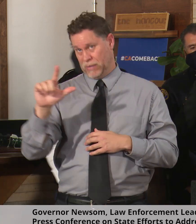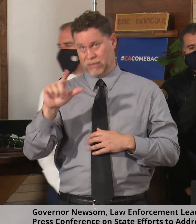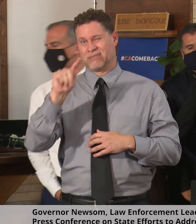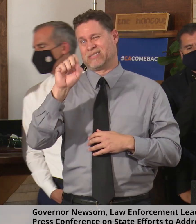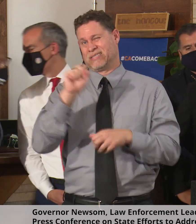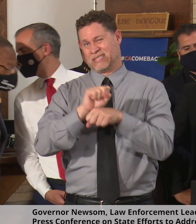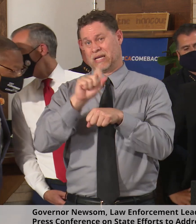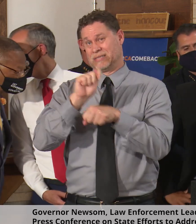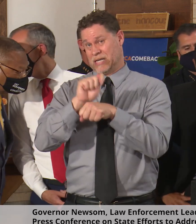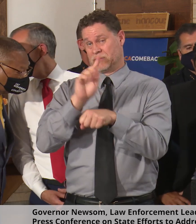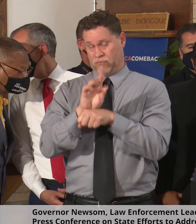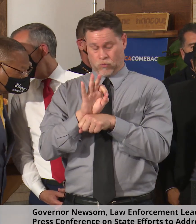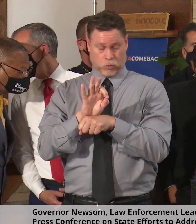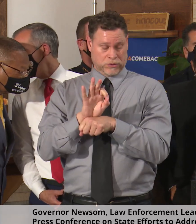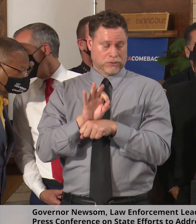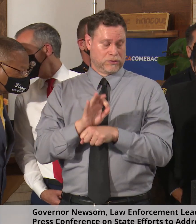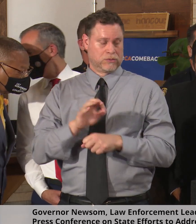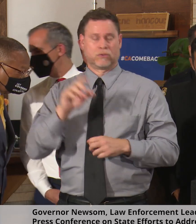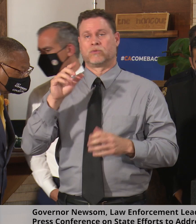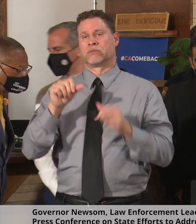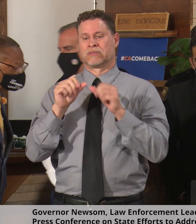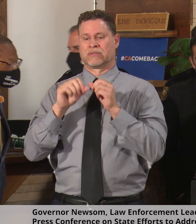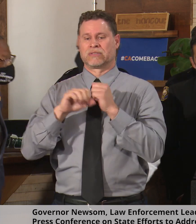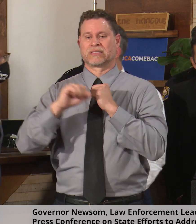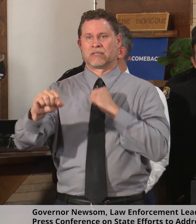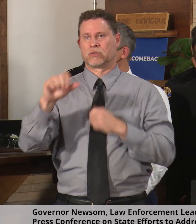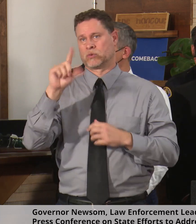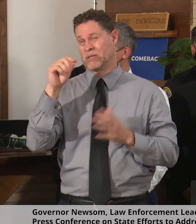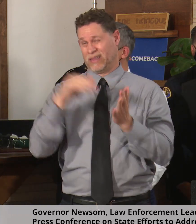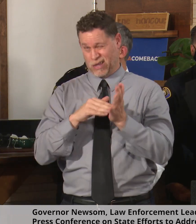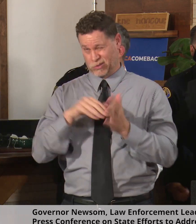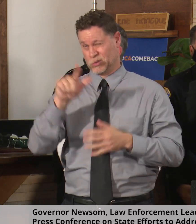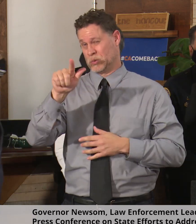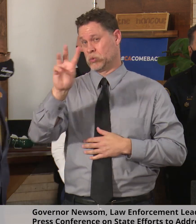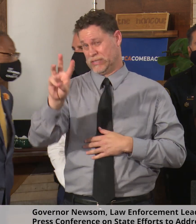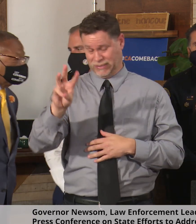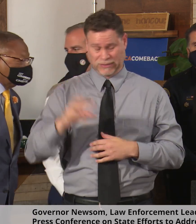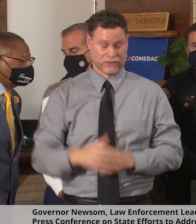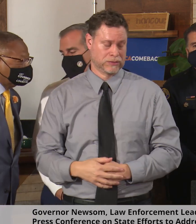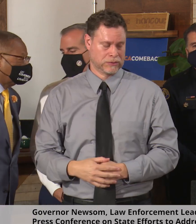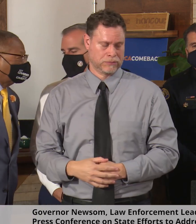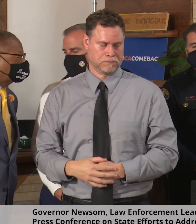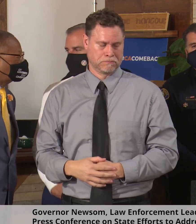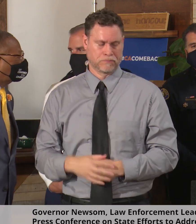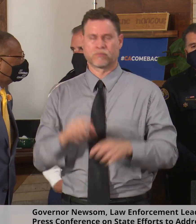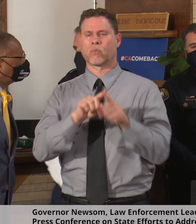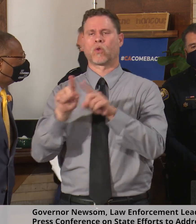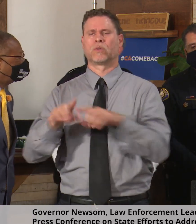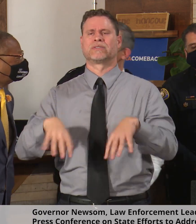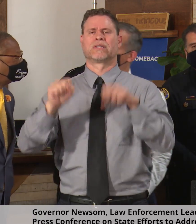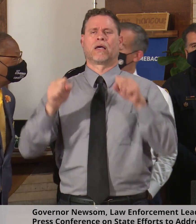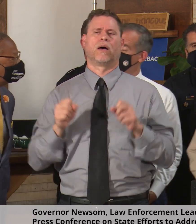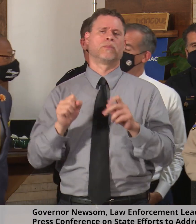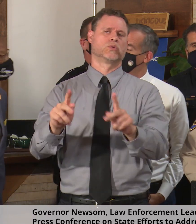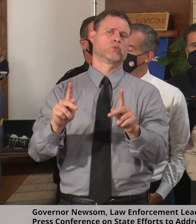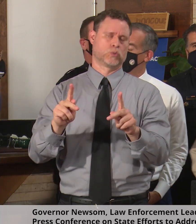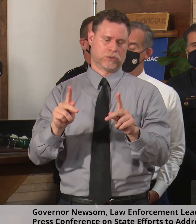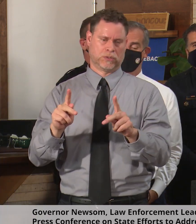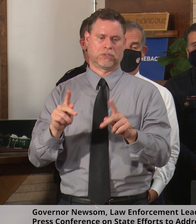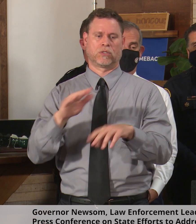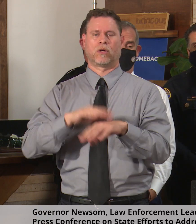all the way into 2026. I would also like to take this opportunity on behalf of the highway patrol